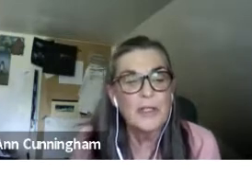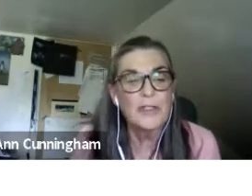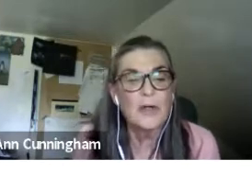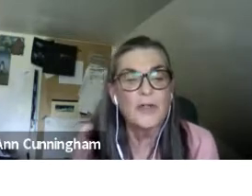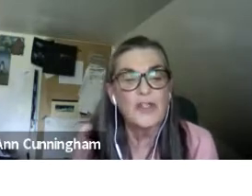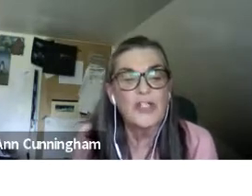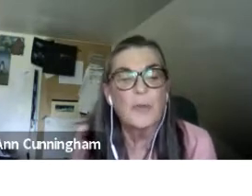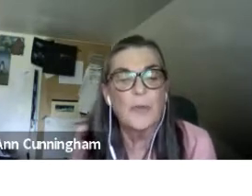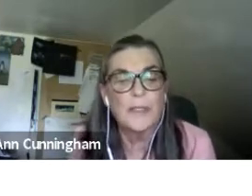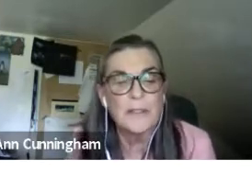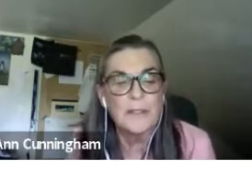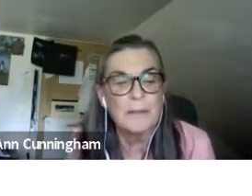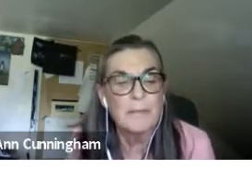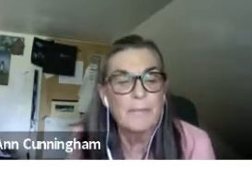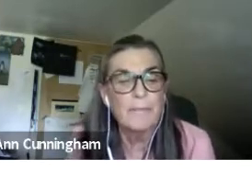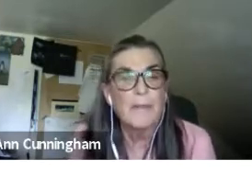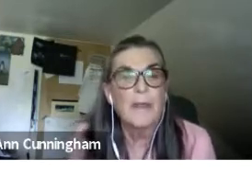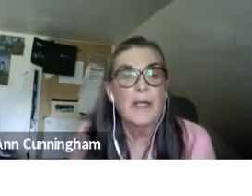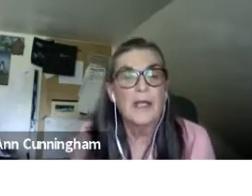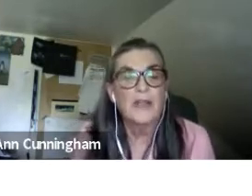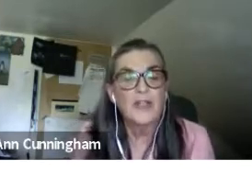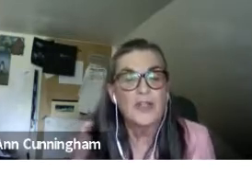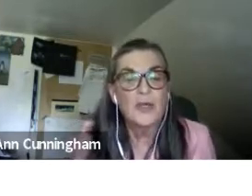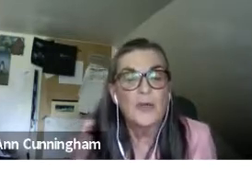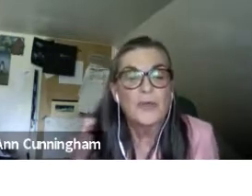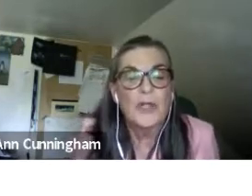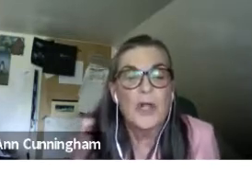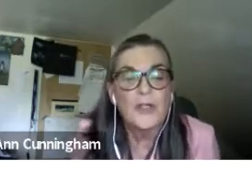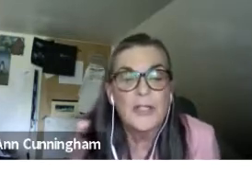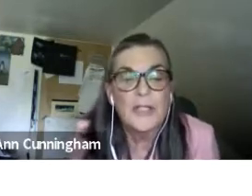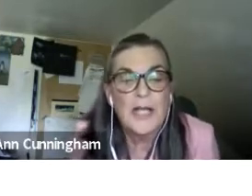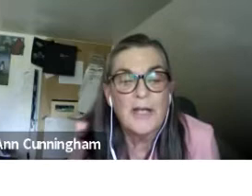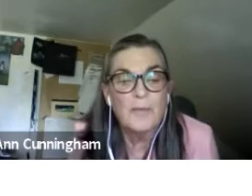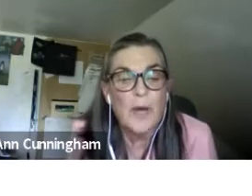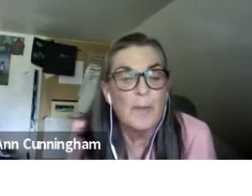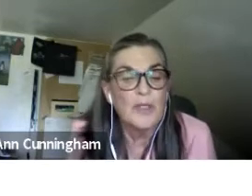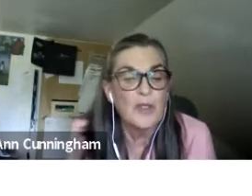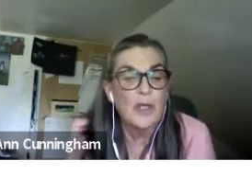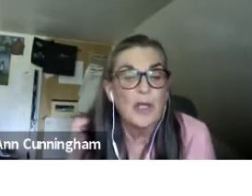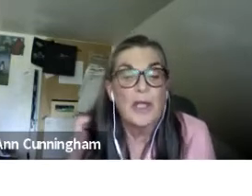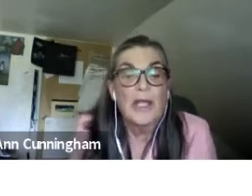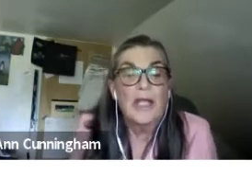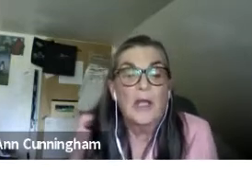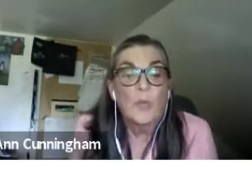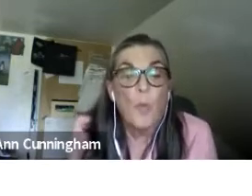called sequence. And this shows larger than life rabbits in one